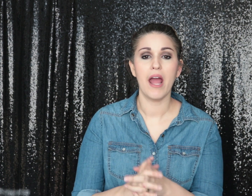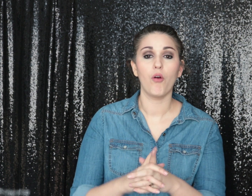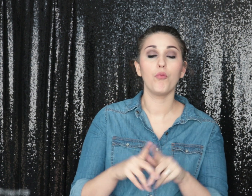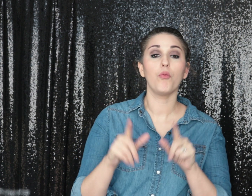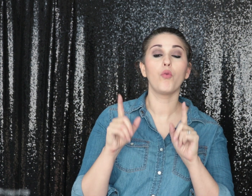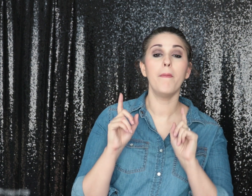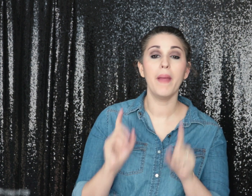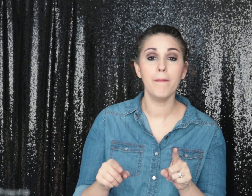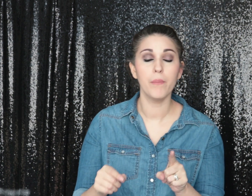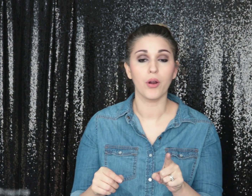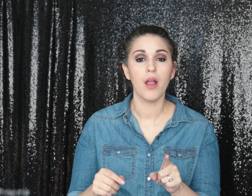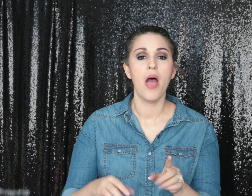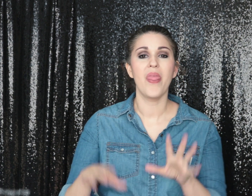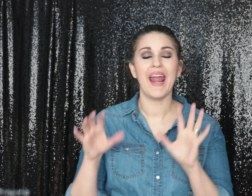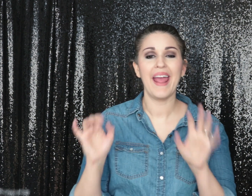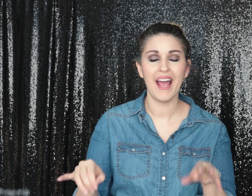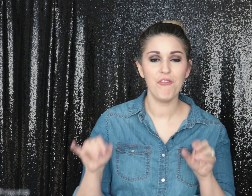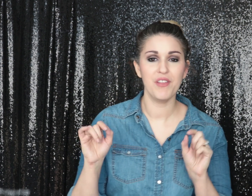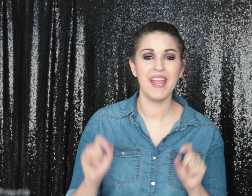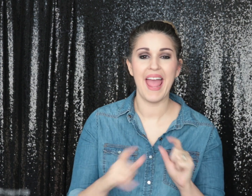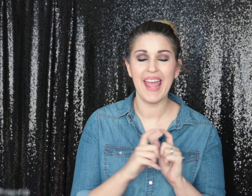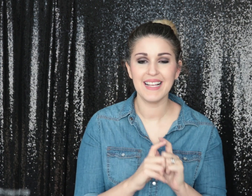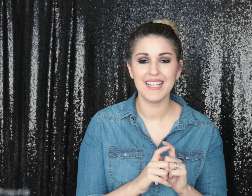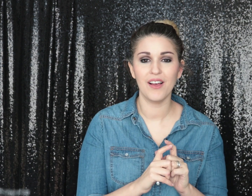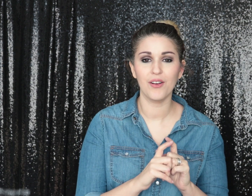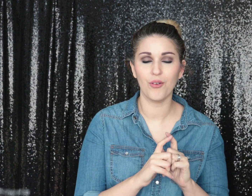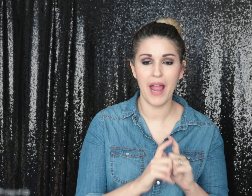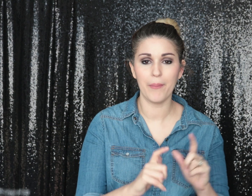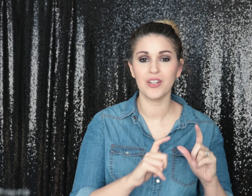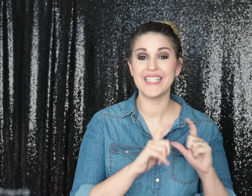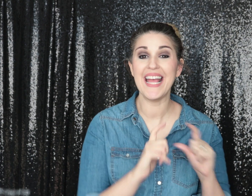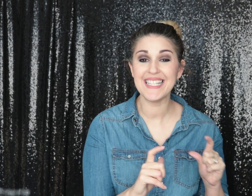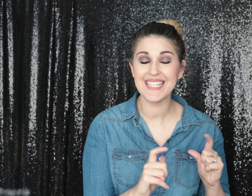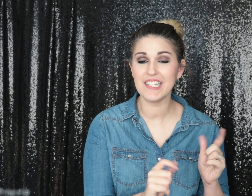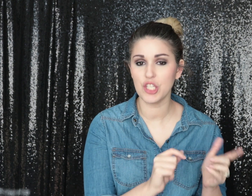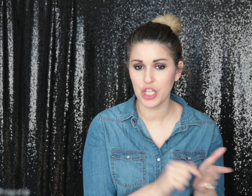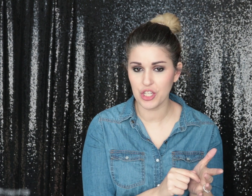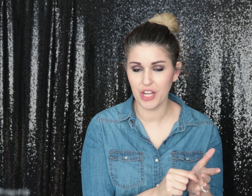Now remember that I have the ASL grammar tenses cheat sheet for you,